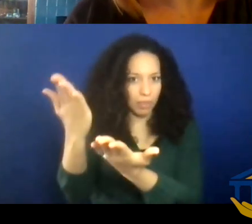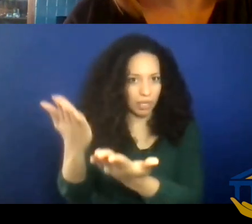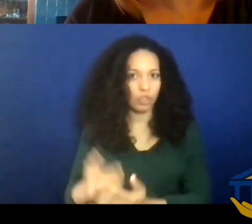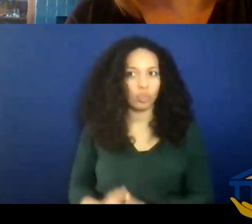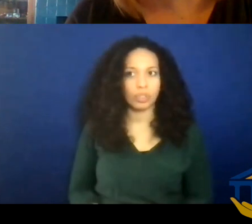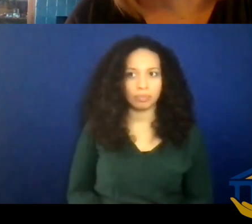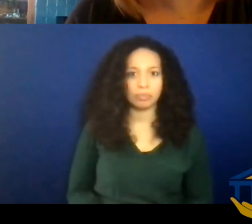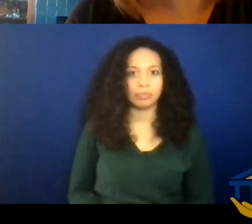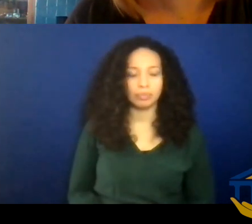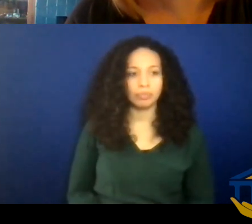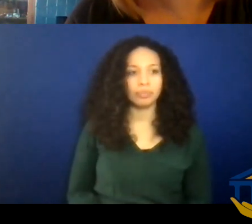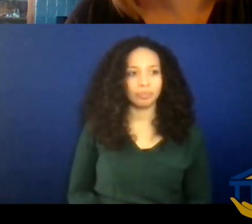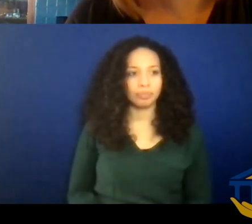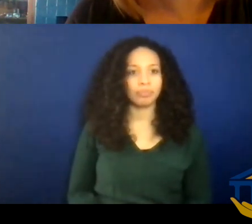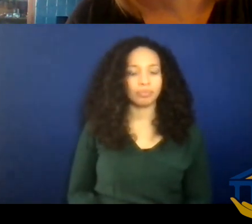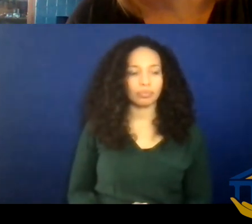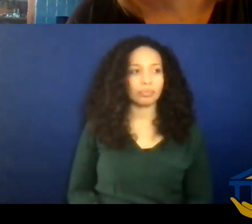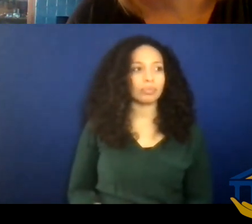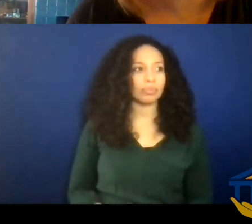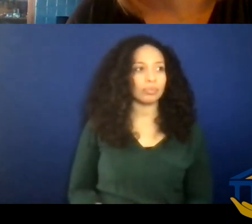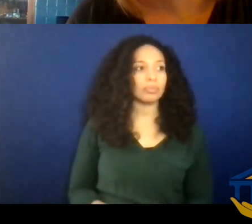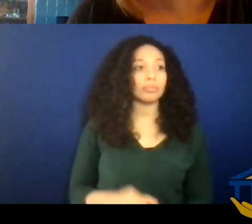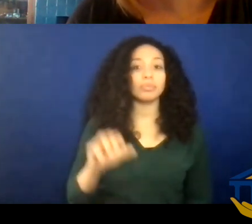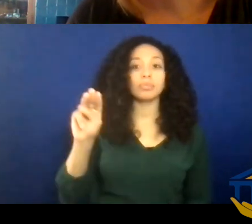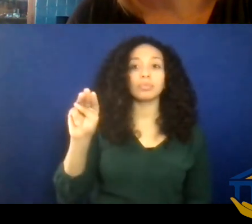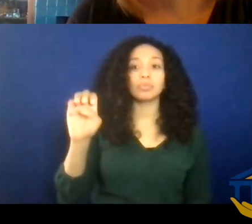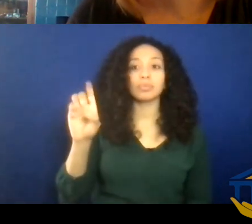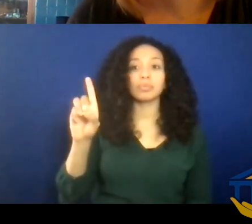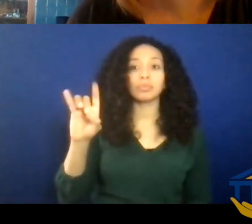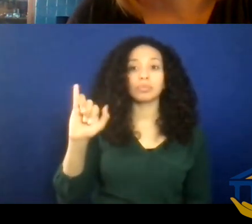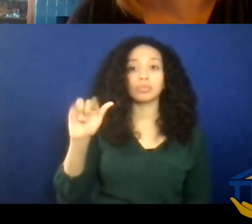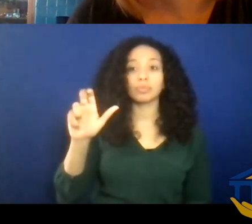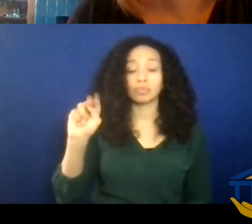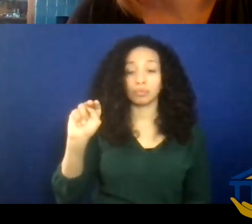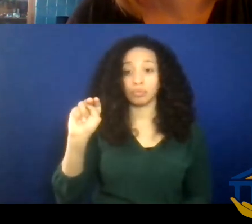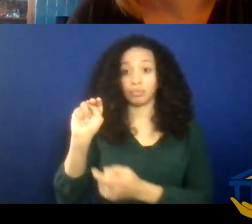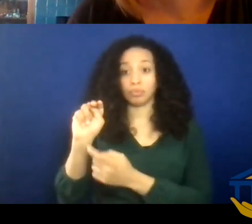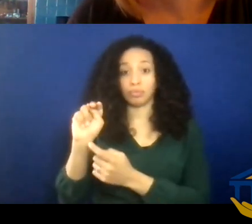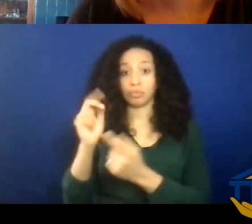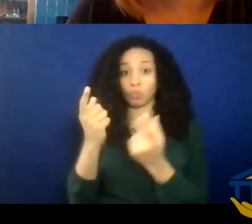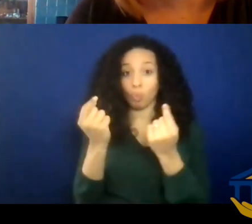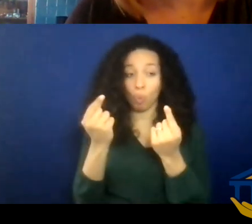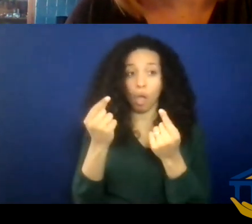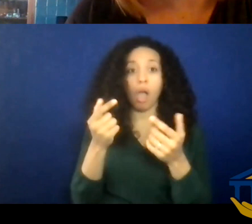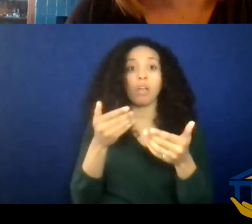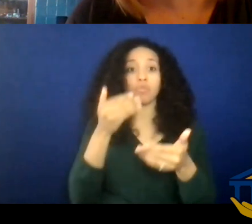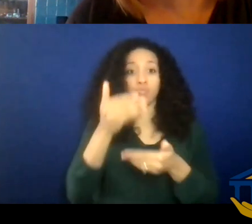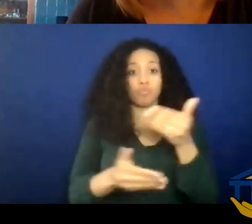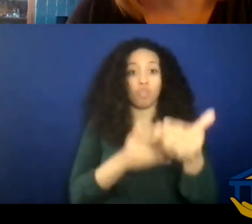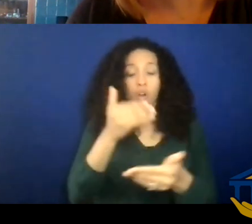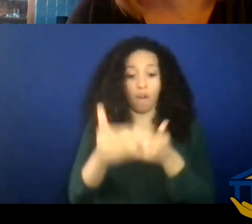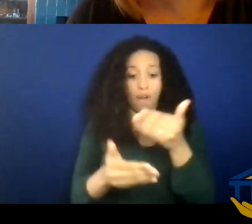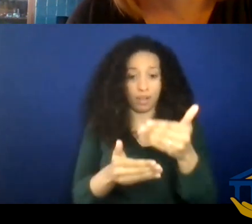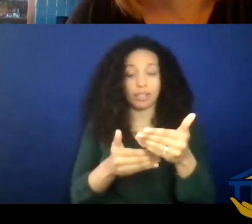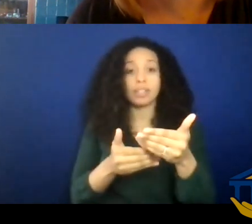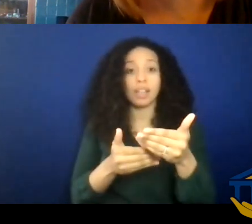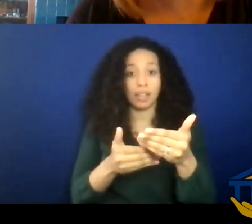So, mediation is a process where the state will send a trained mediator